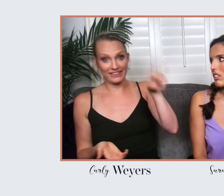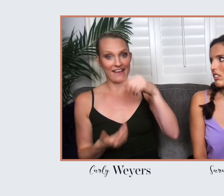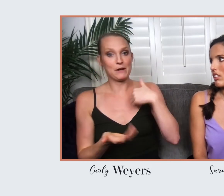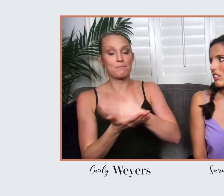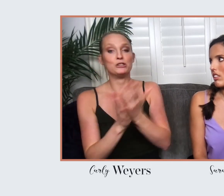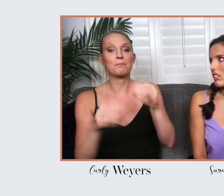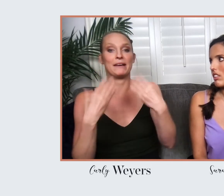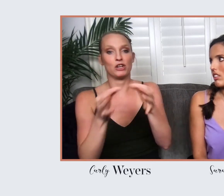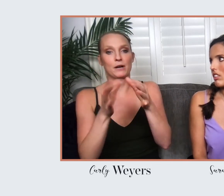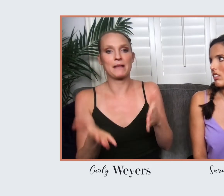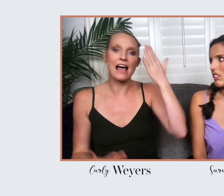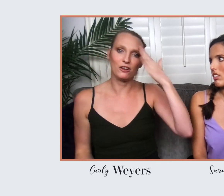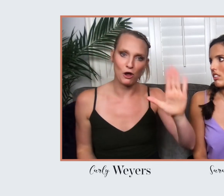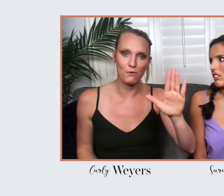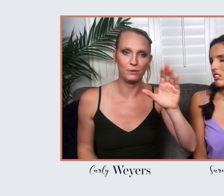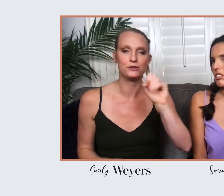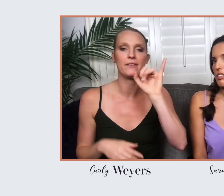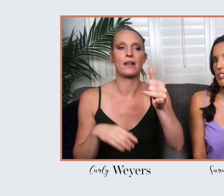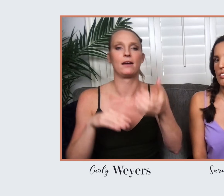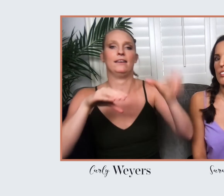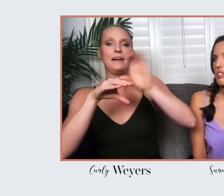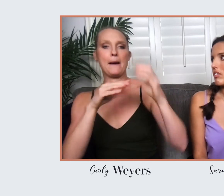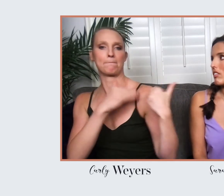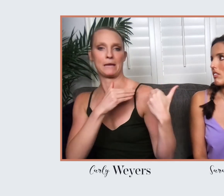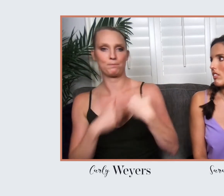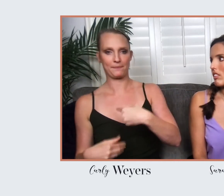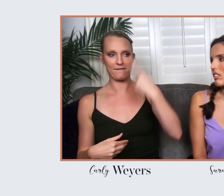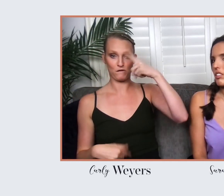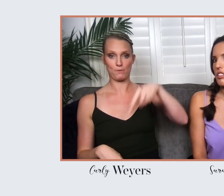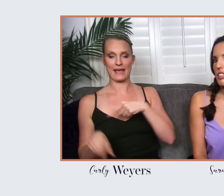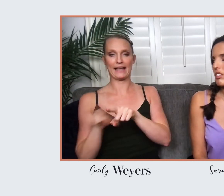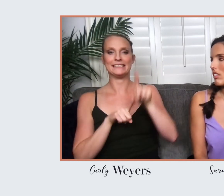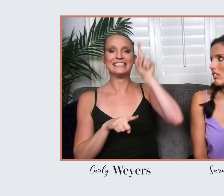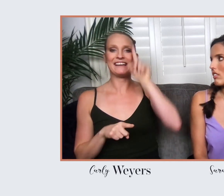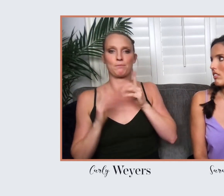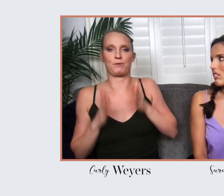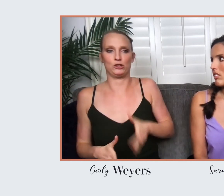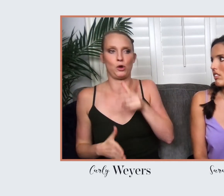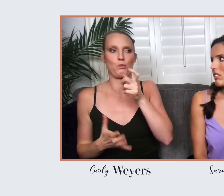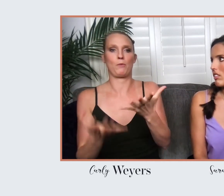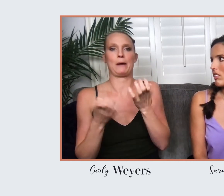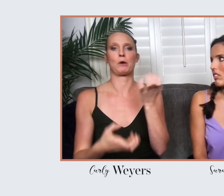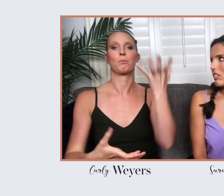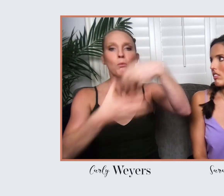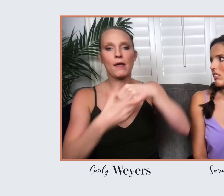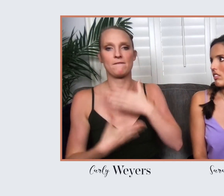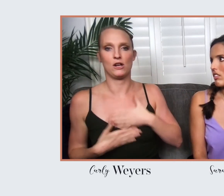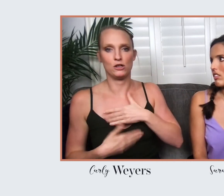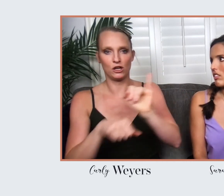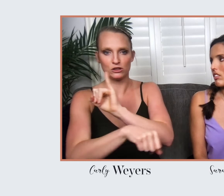do they have the budgets to provide an interpreter? I don't know. So that's another burden for me or responsibility for me as a deaf person who wants to be a part of the entertainment